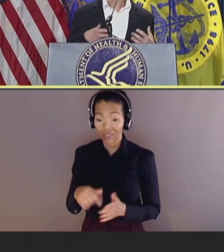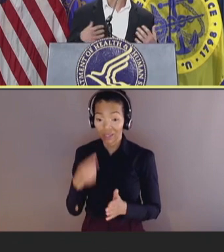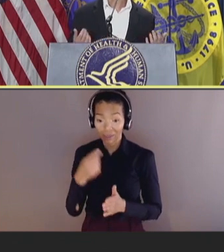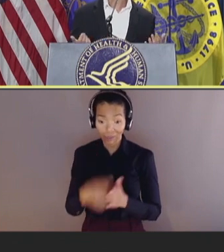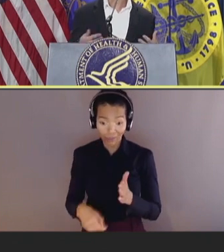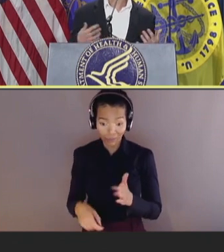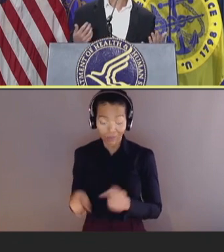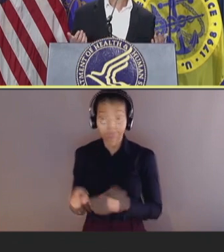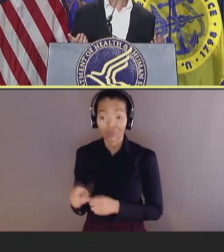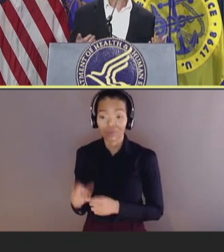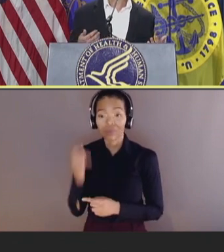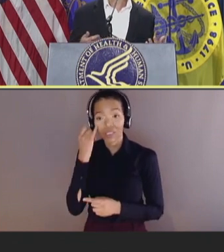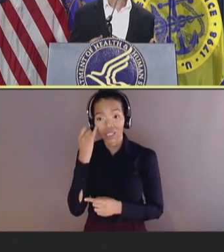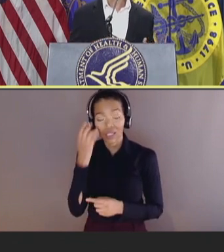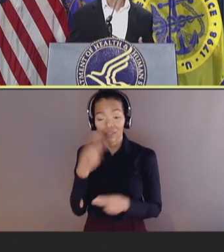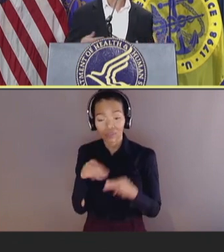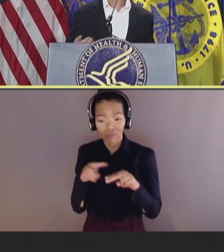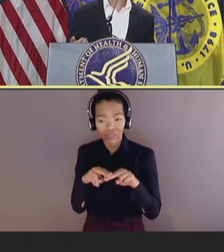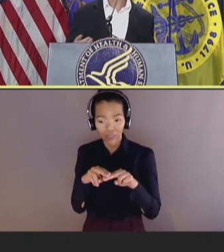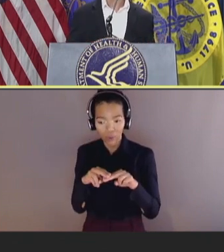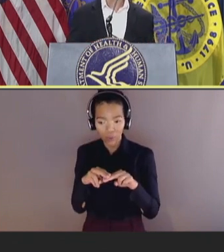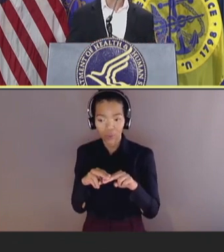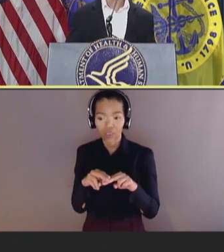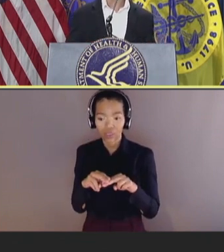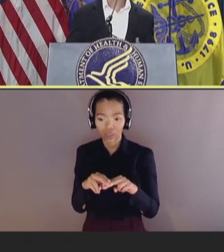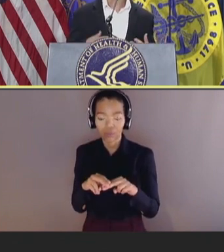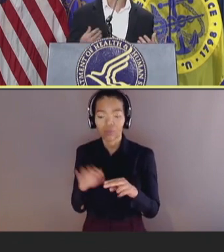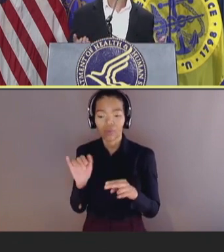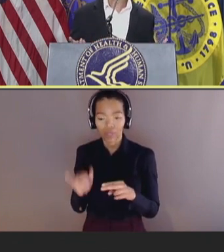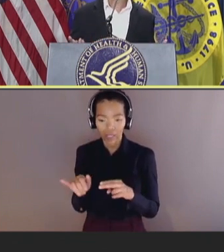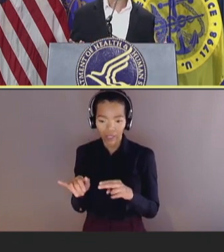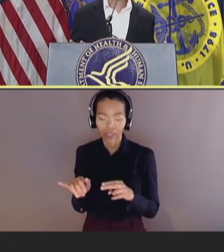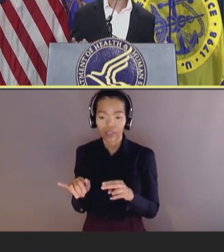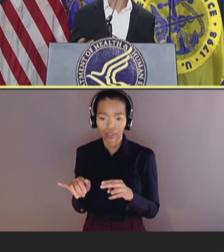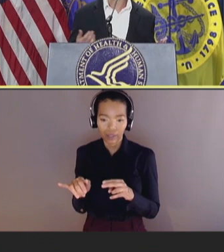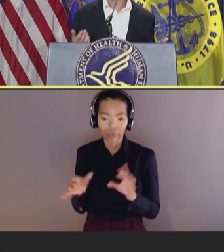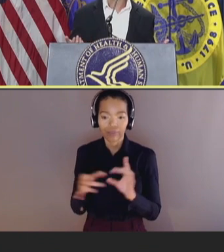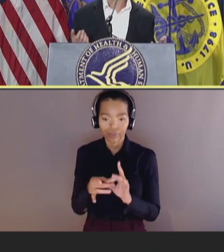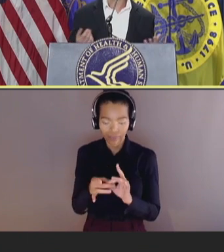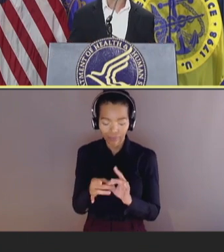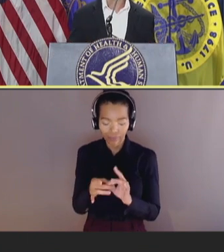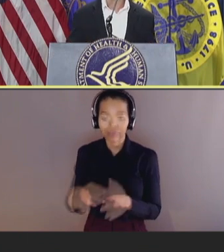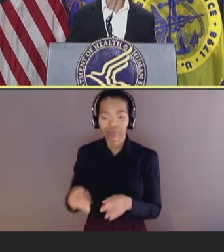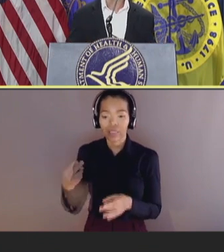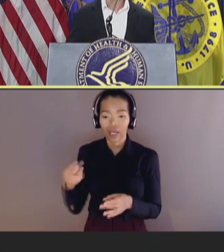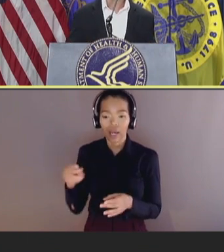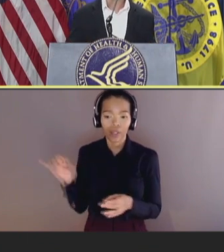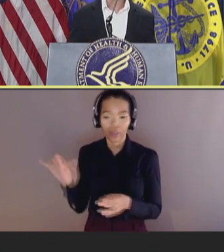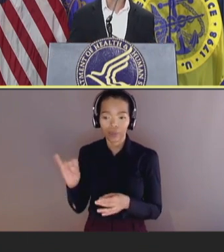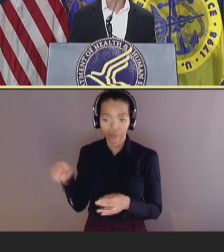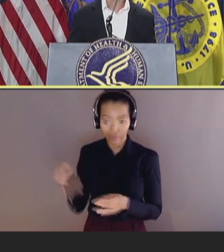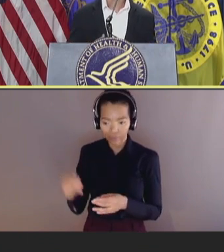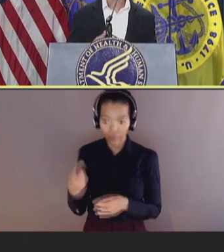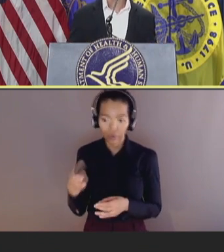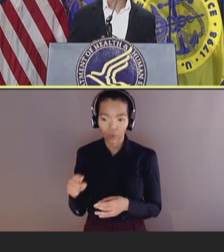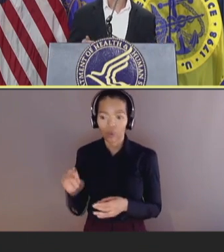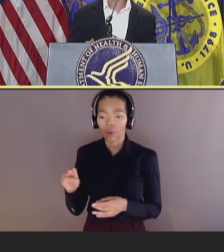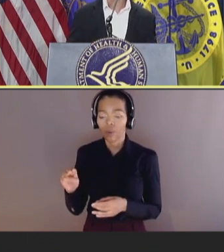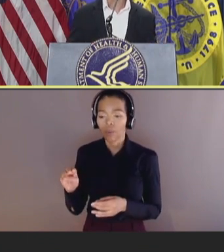if you were to increase that payment rate, it would be associated with a higher vaccine coverage rate within Medicare -- Medicaid fee-for-service.